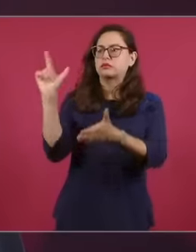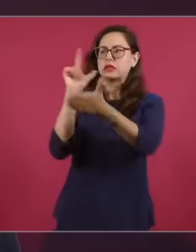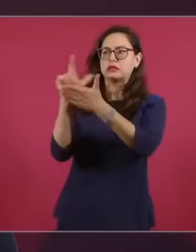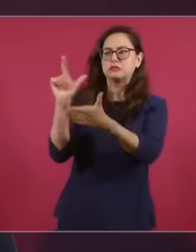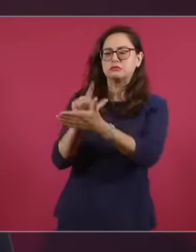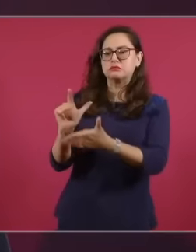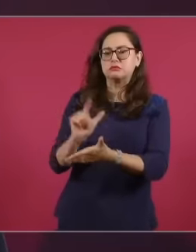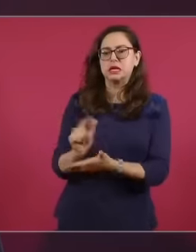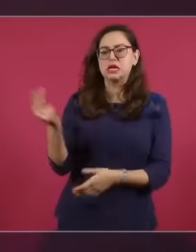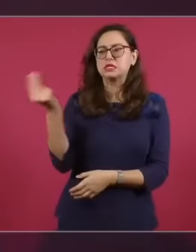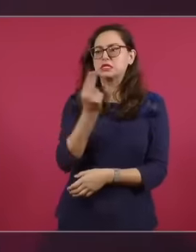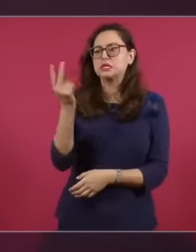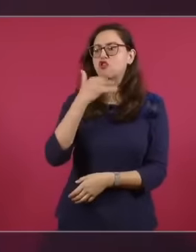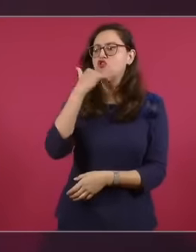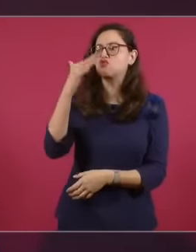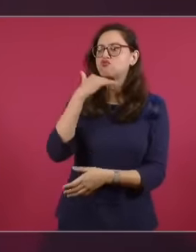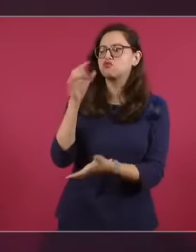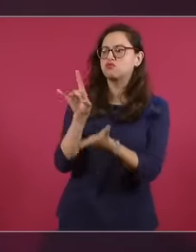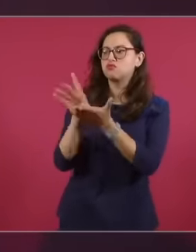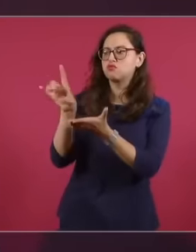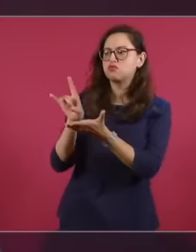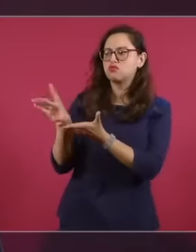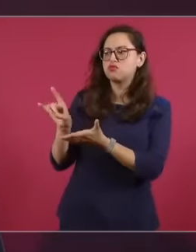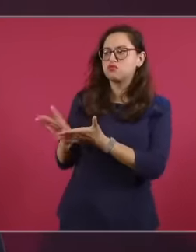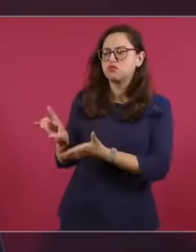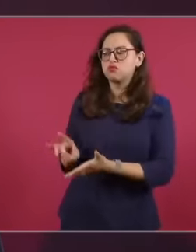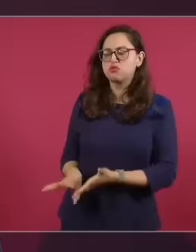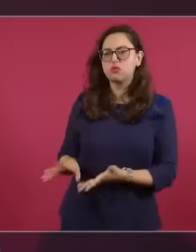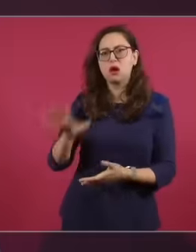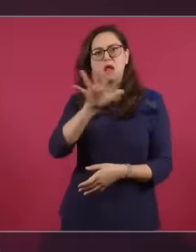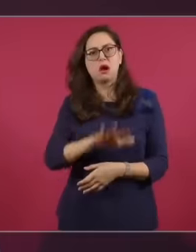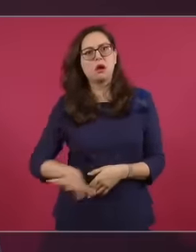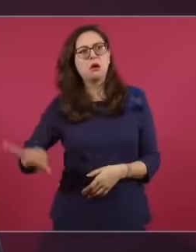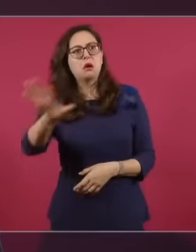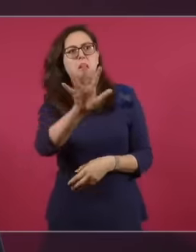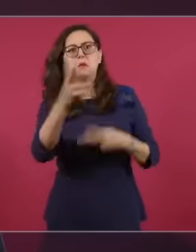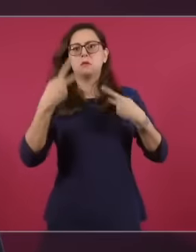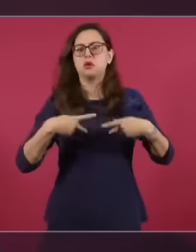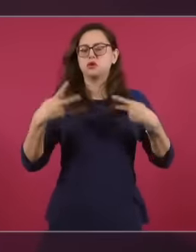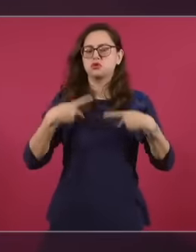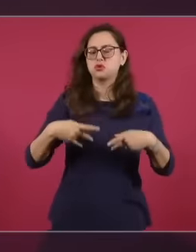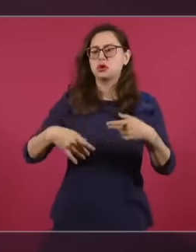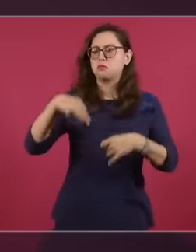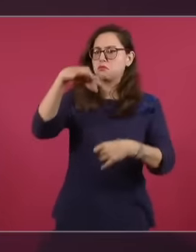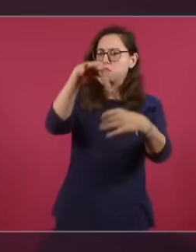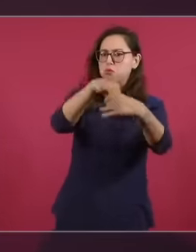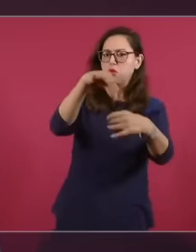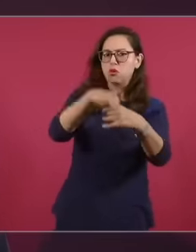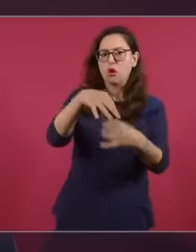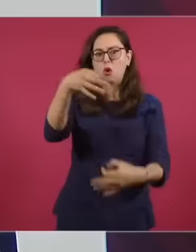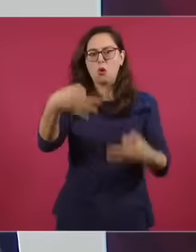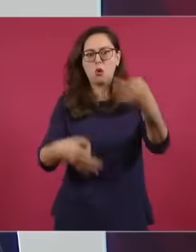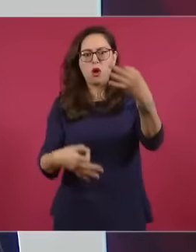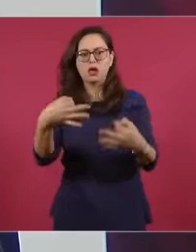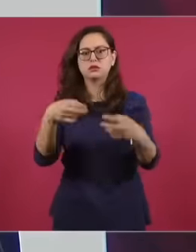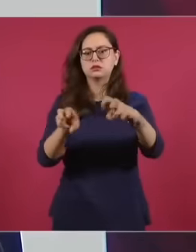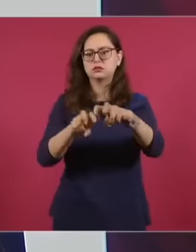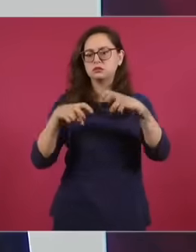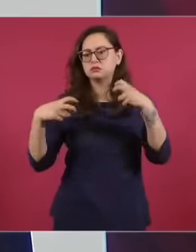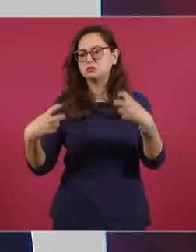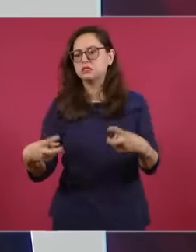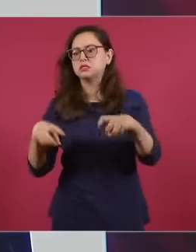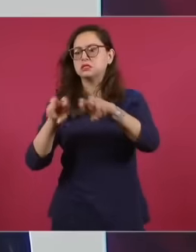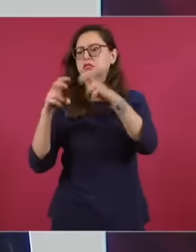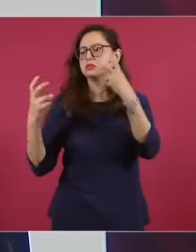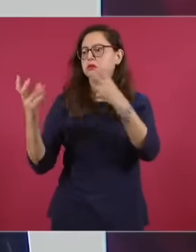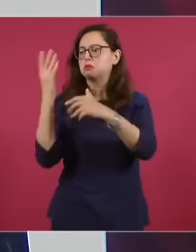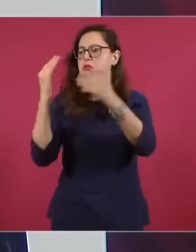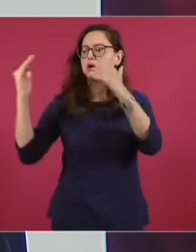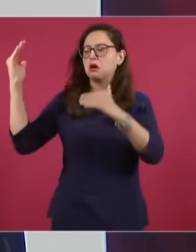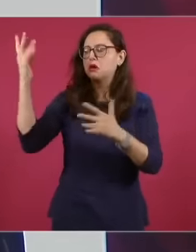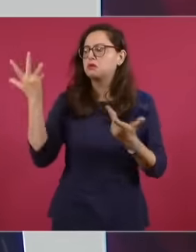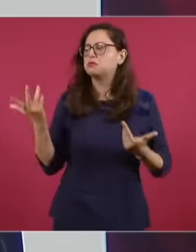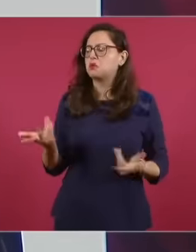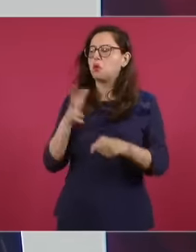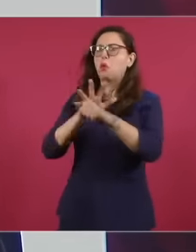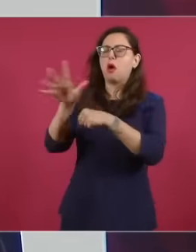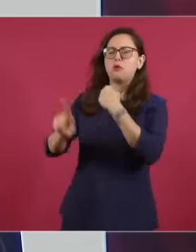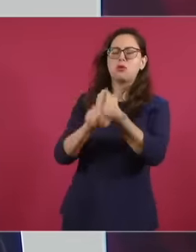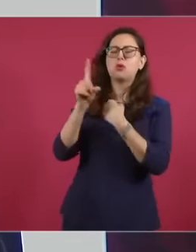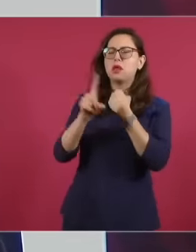of corruption in this case and that it is the people who elect the judges, the magistrates, the ministers?